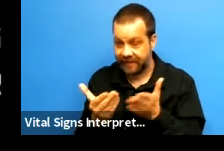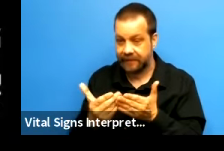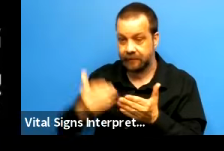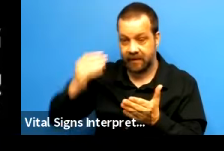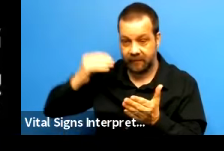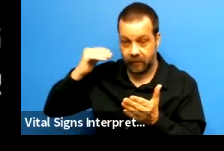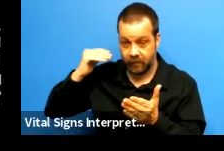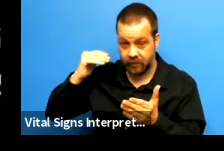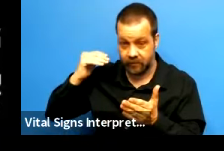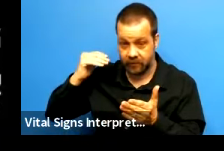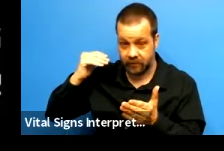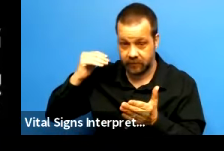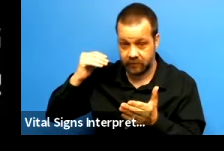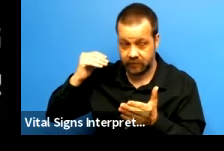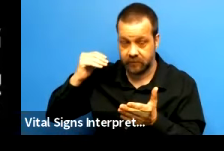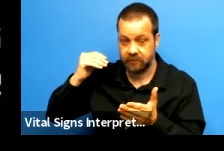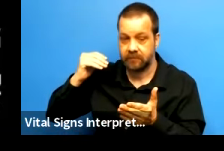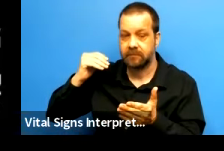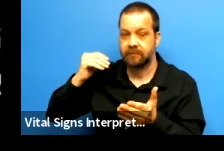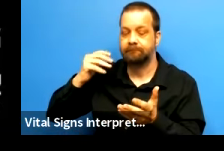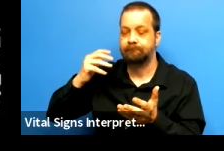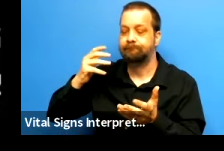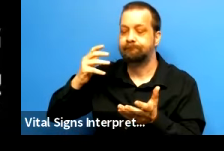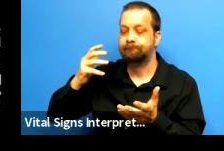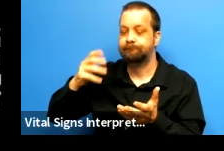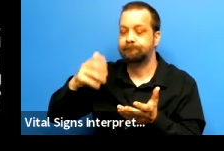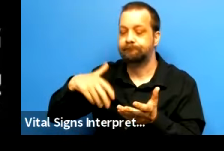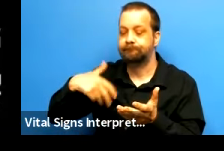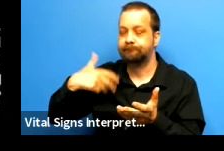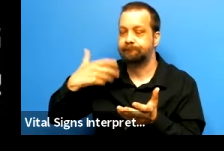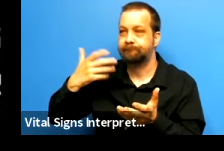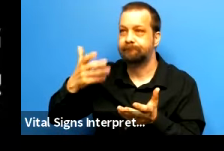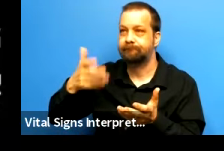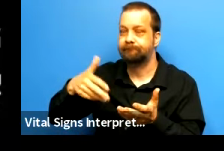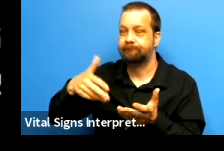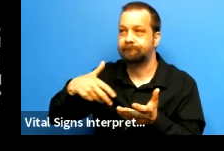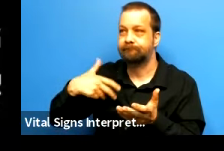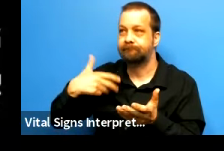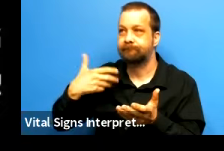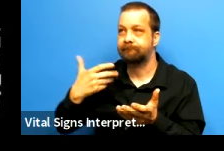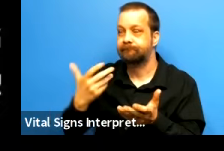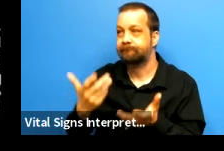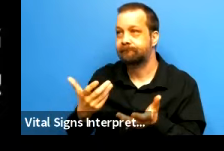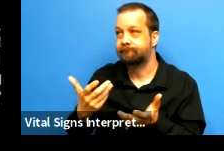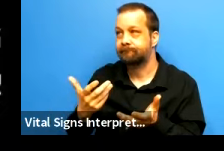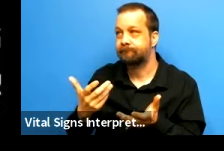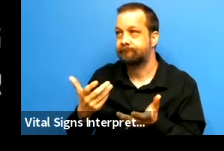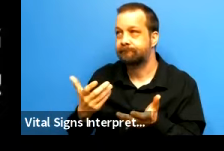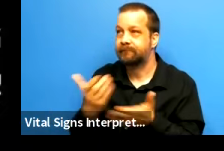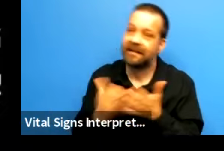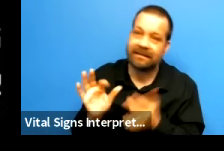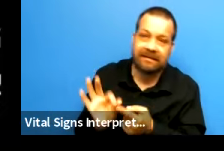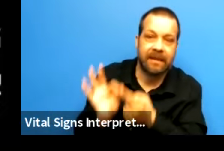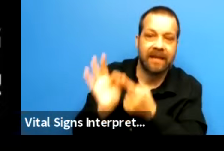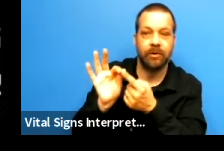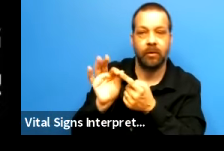that have been considered special or just for people with disabilities